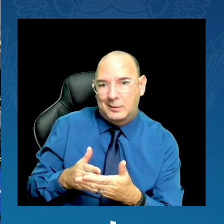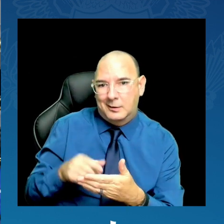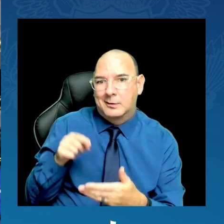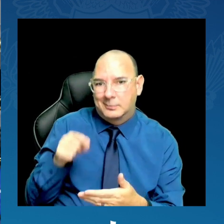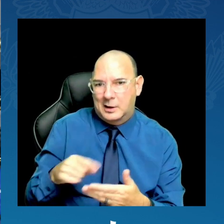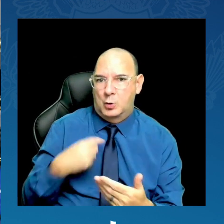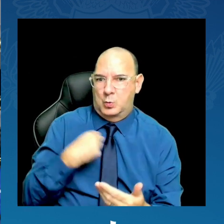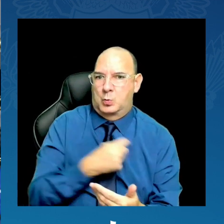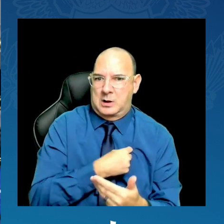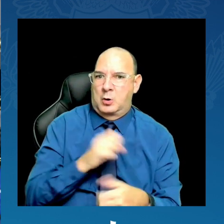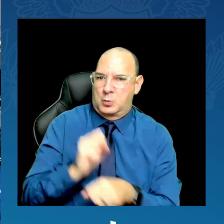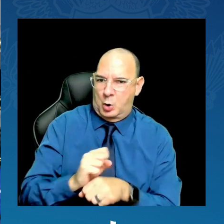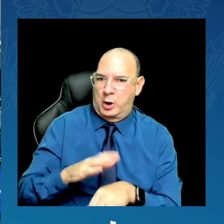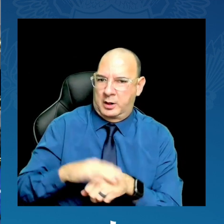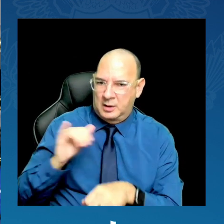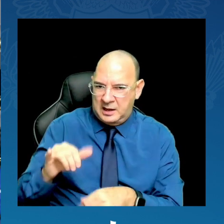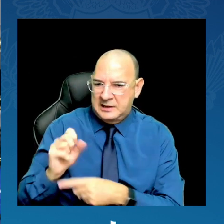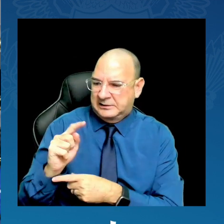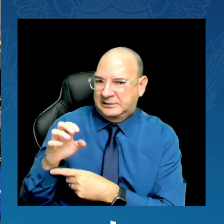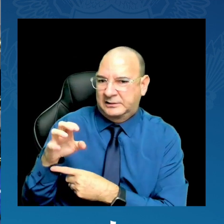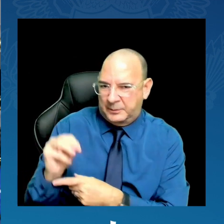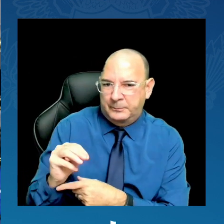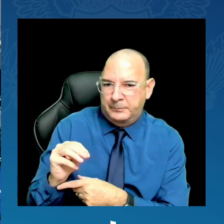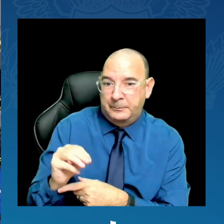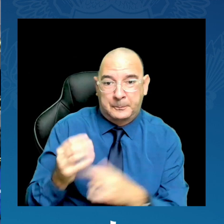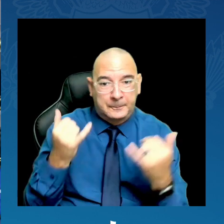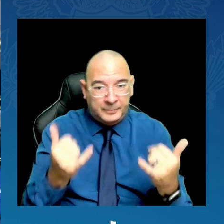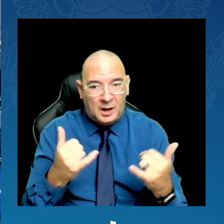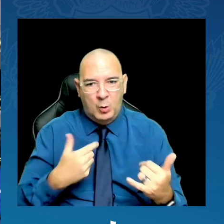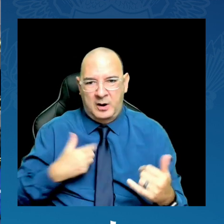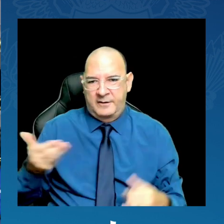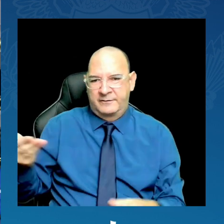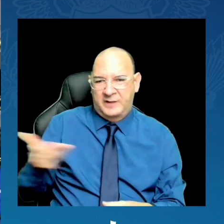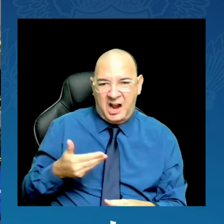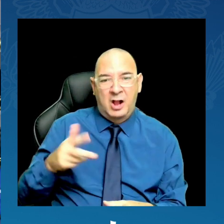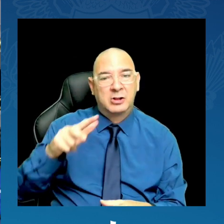And with that, I will introduce our third and final panel